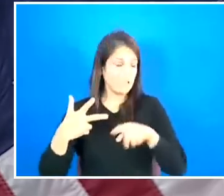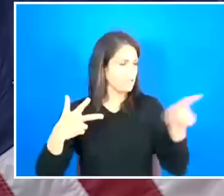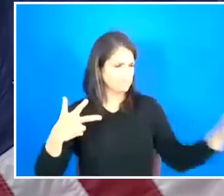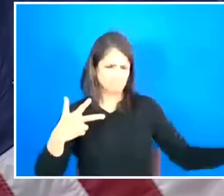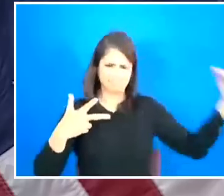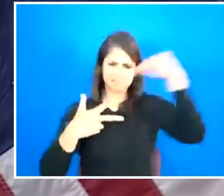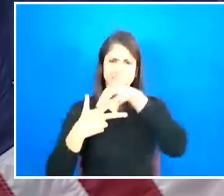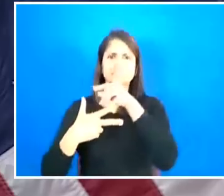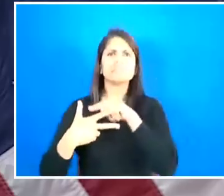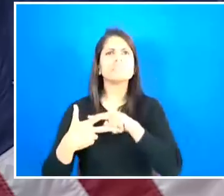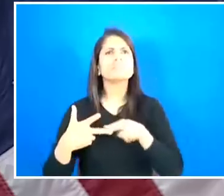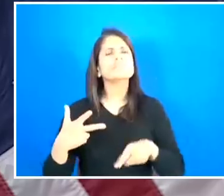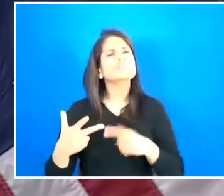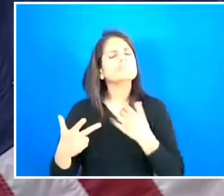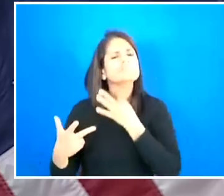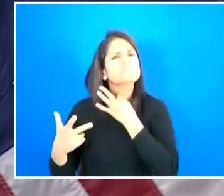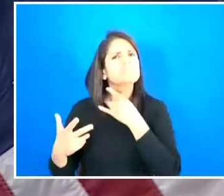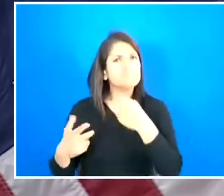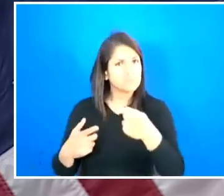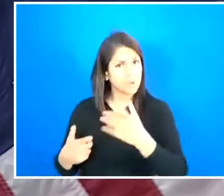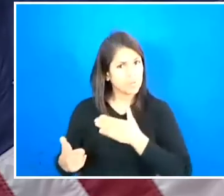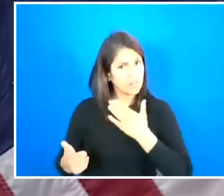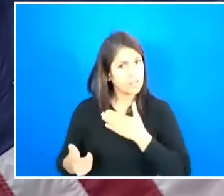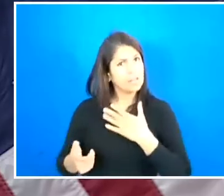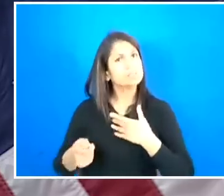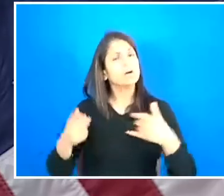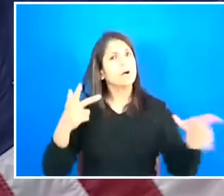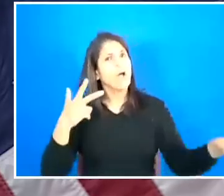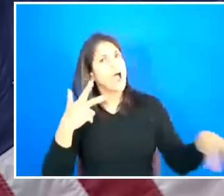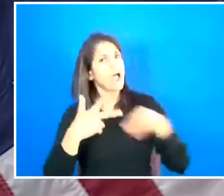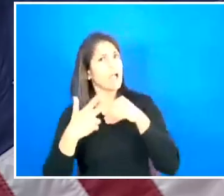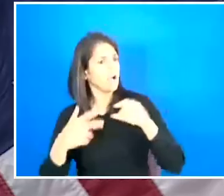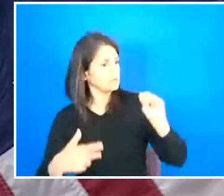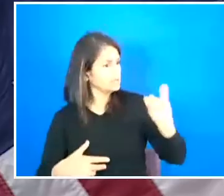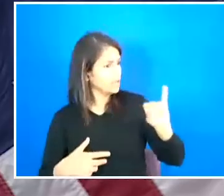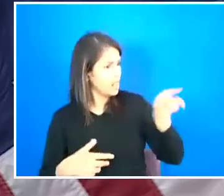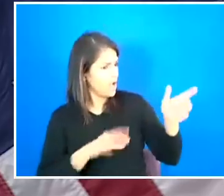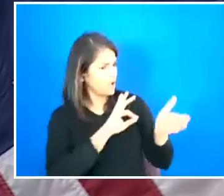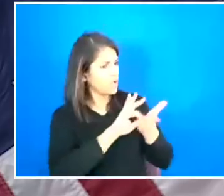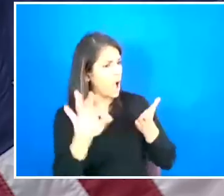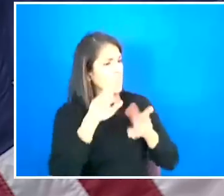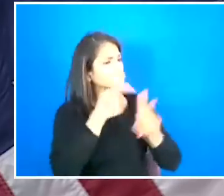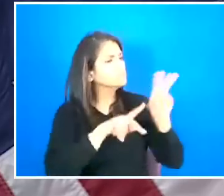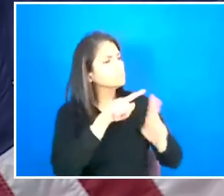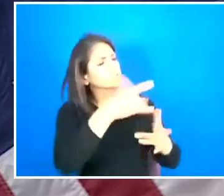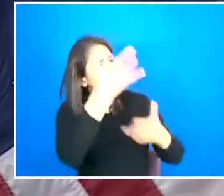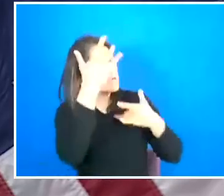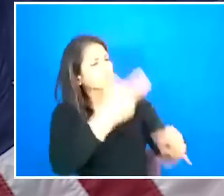PROJECTIONS FROM ALL OF THE FIVE BUROUGHS ARE REPRESENTED AND IF YOU UCOLD ELABORATE A